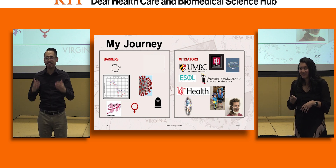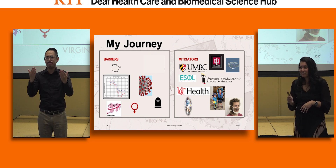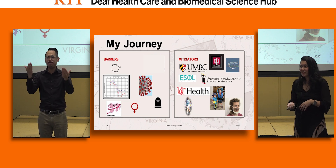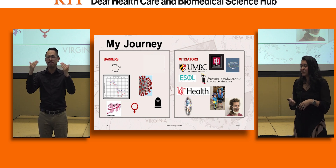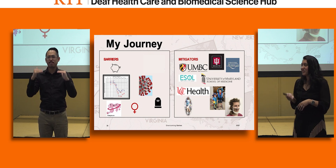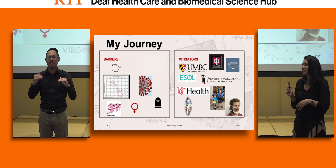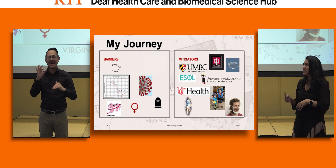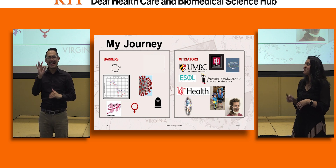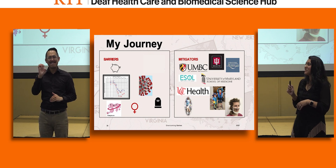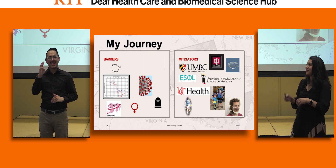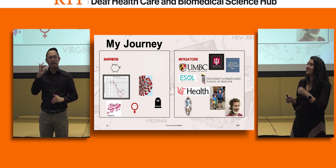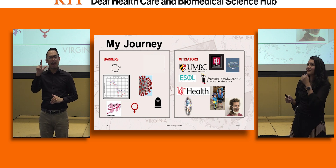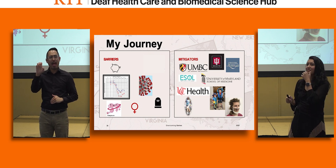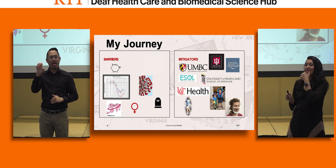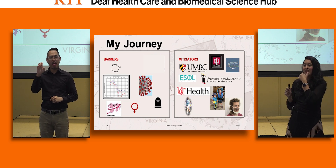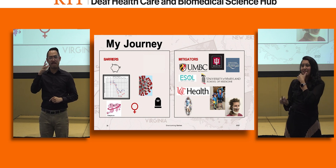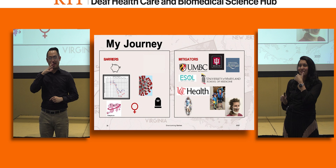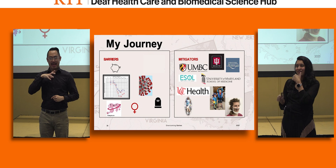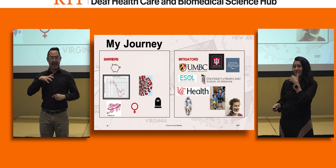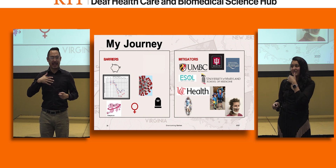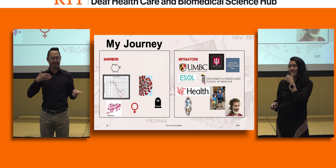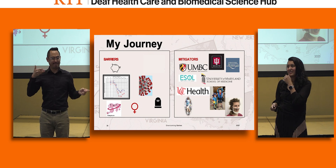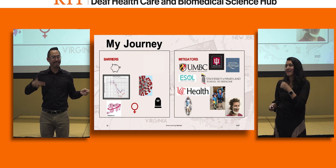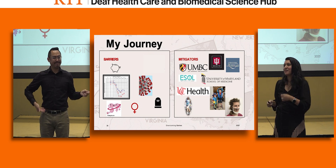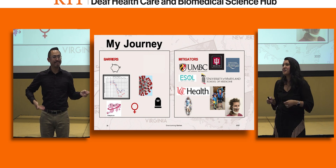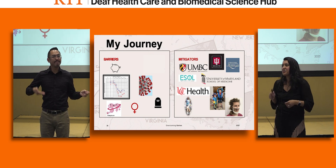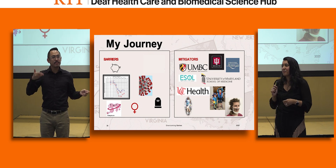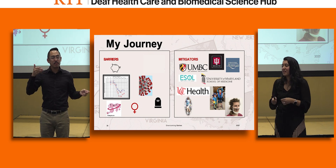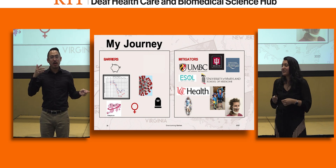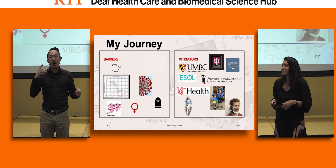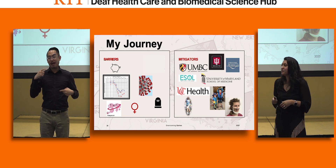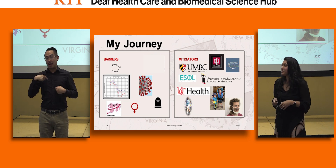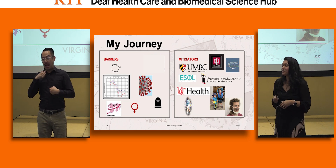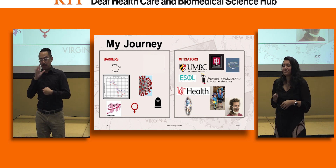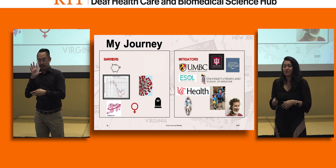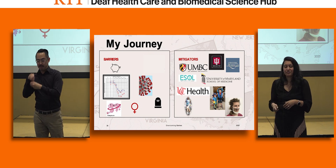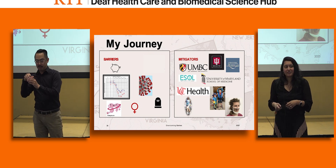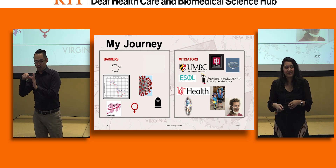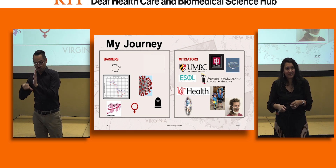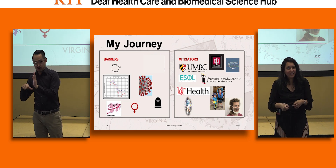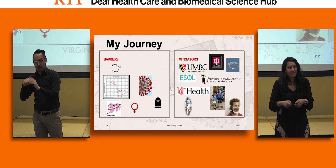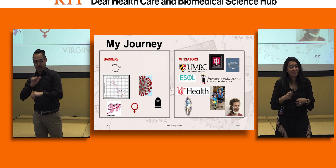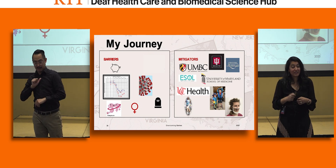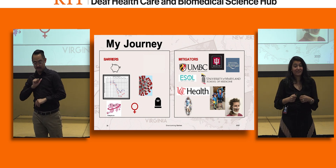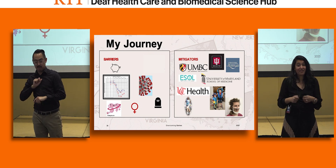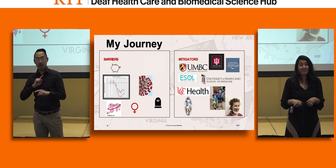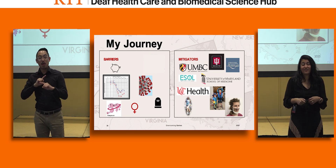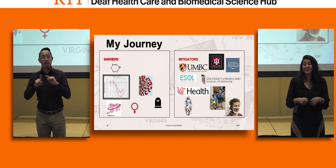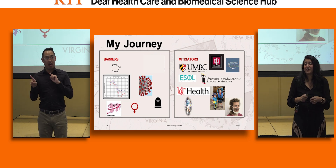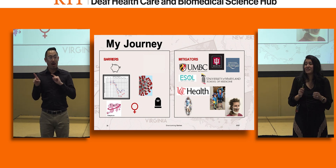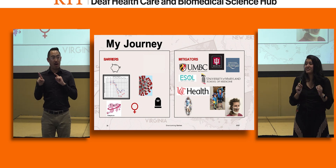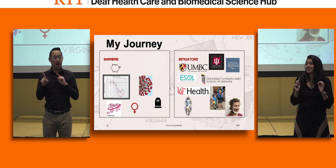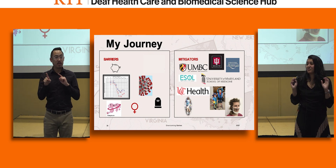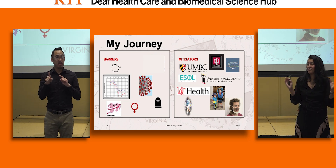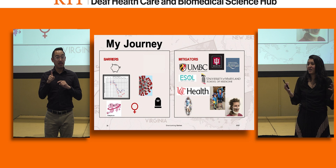A female in medicine in a field that, while I don't do surgery myself, it is chronically--